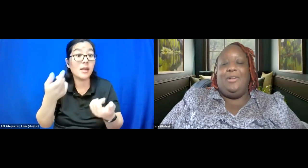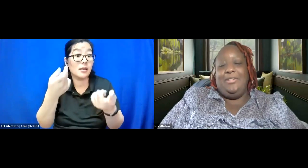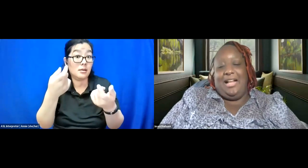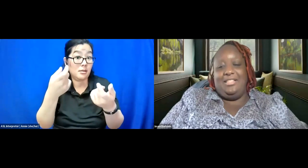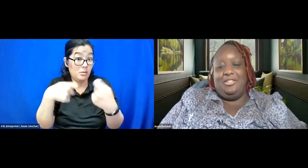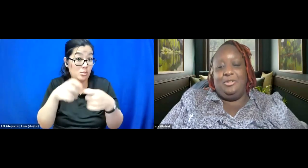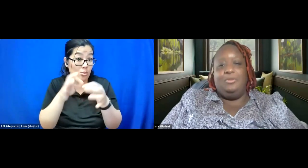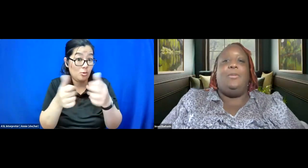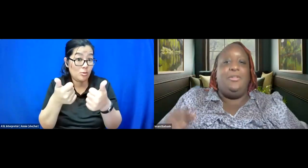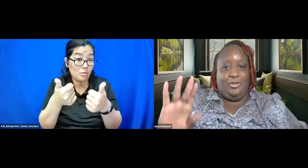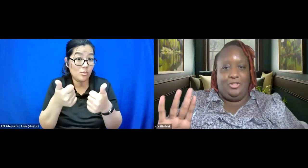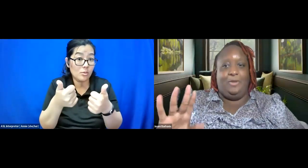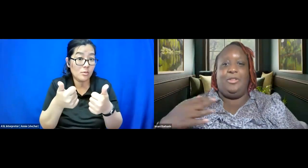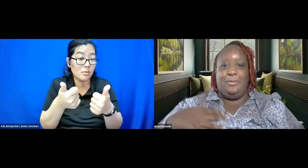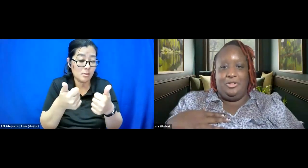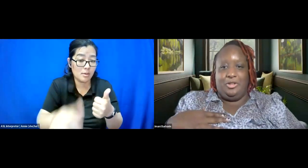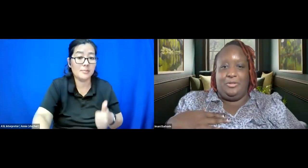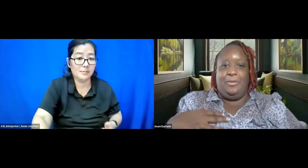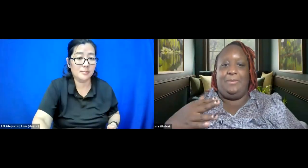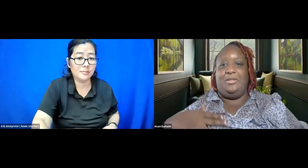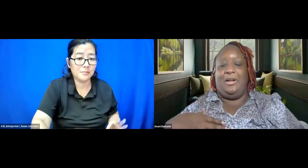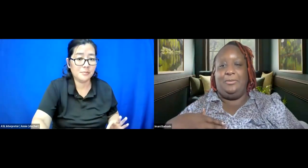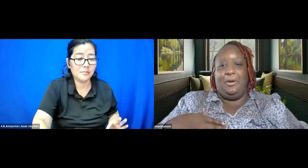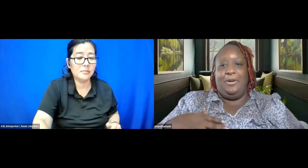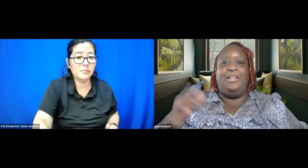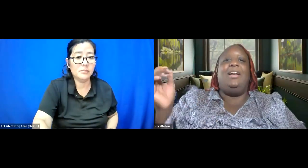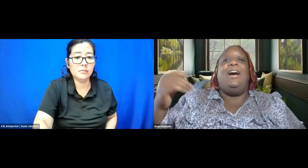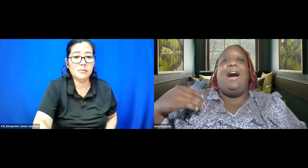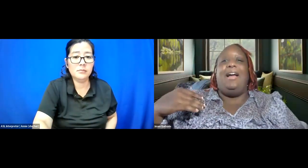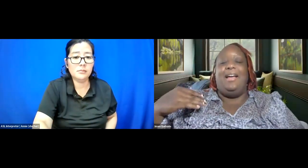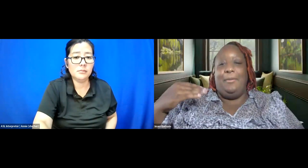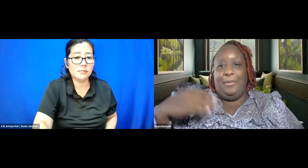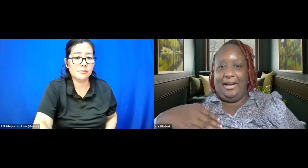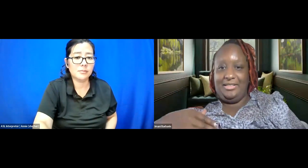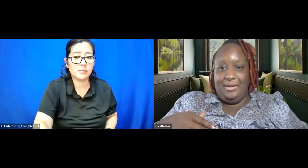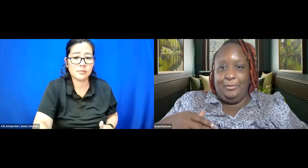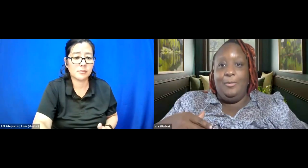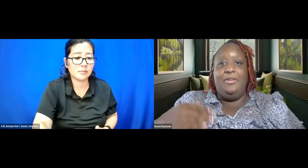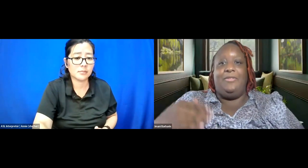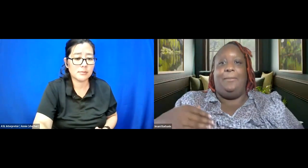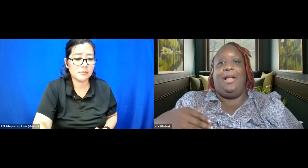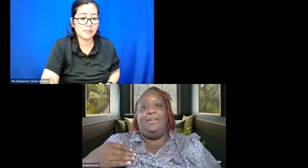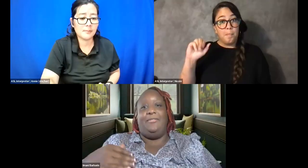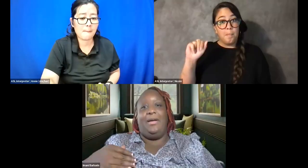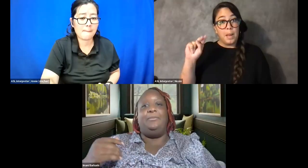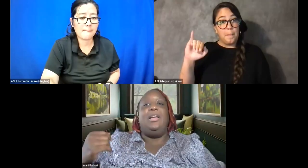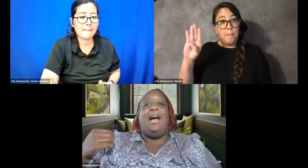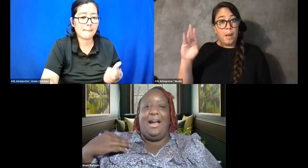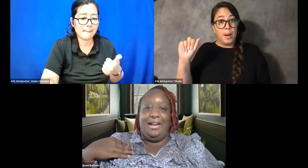When I was asked to -- Let me first start with an image description. My name is Imani Barbarin. I am a black disabled woman, fat black femme.